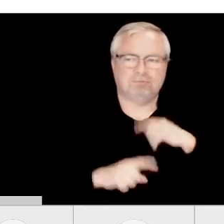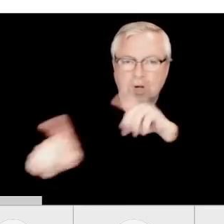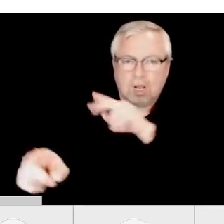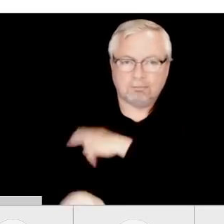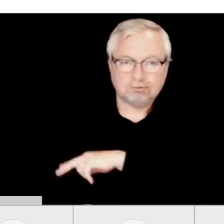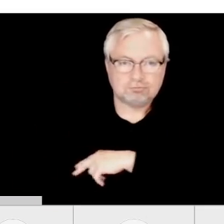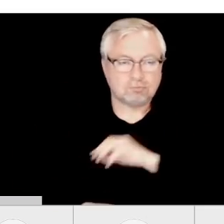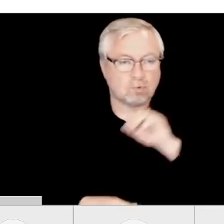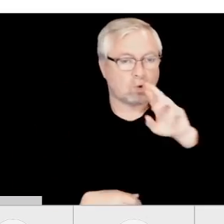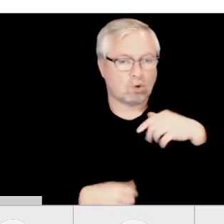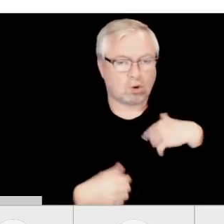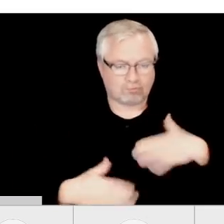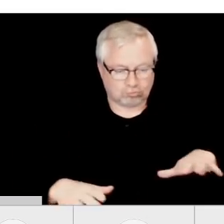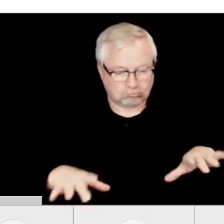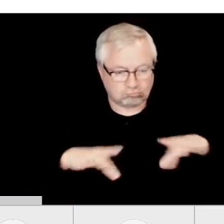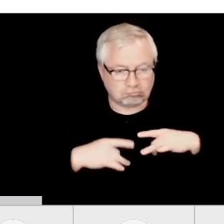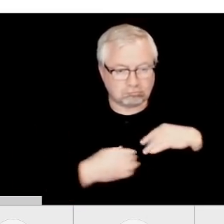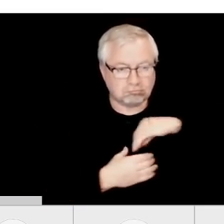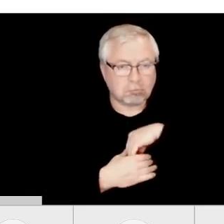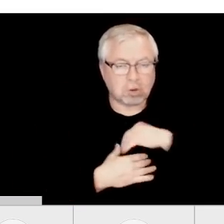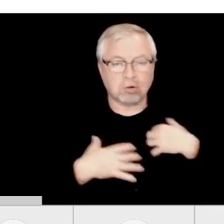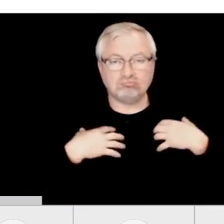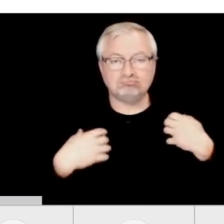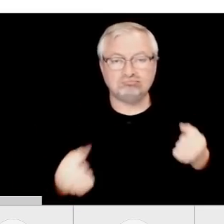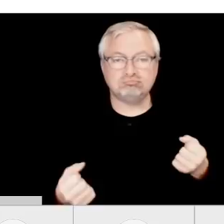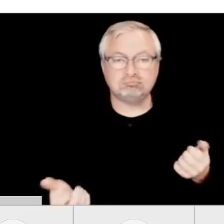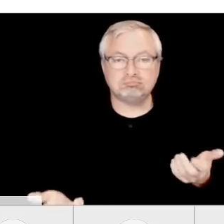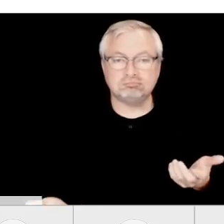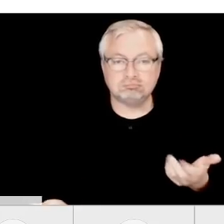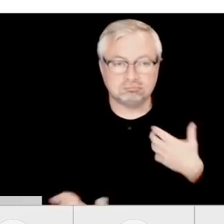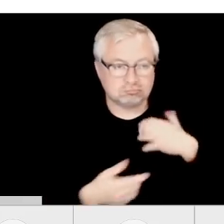But, Eva, how might you answer this?